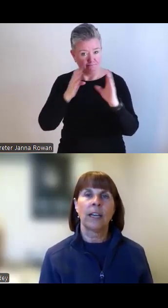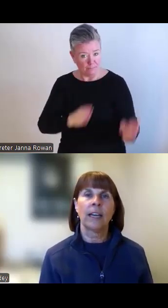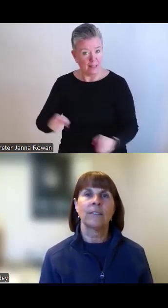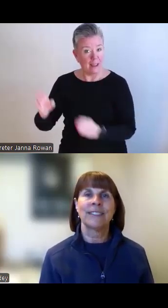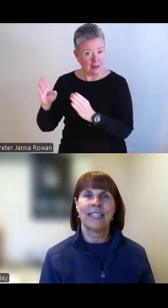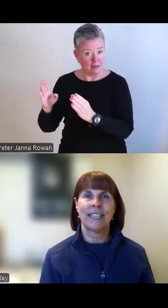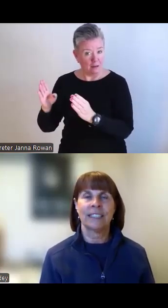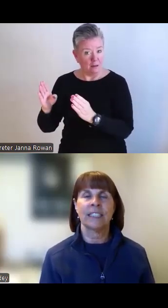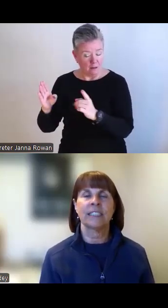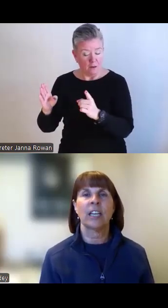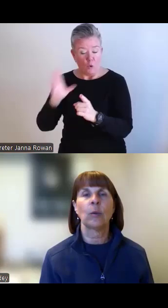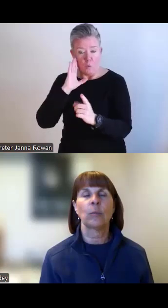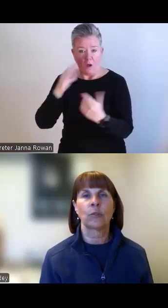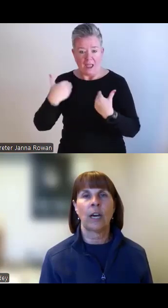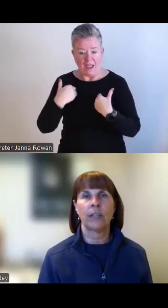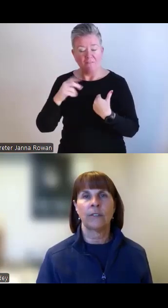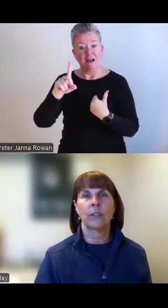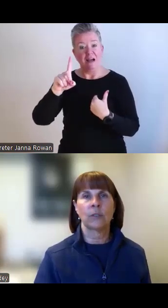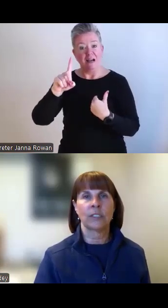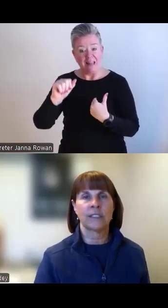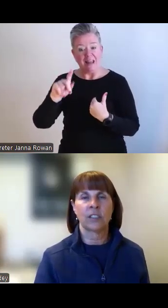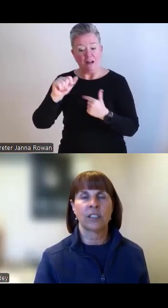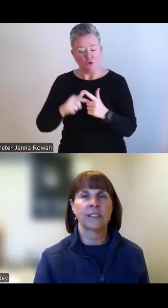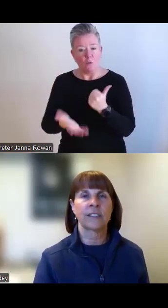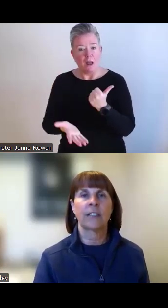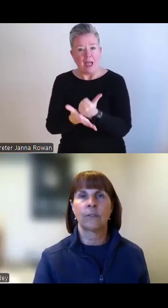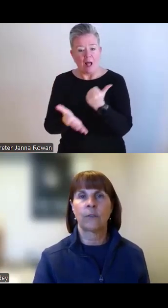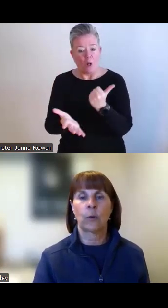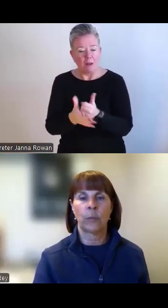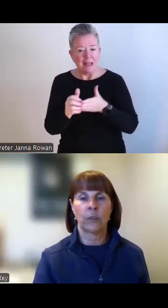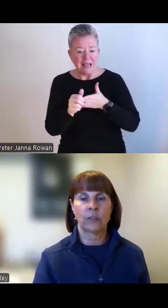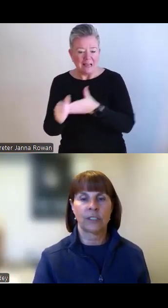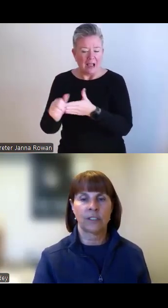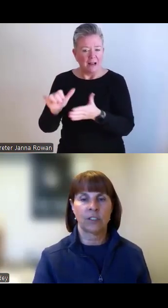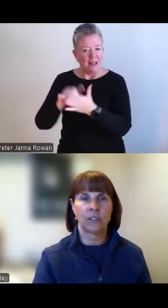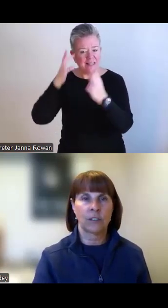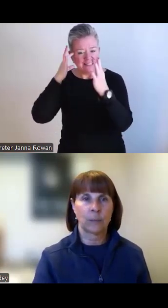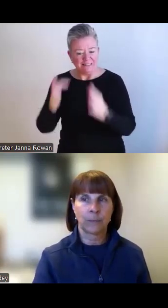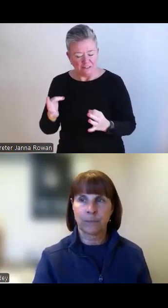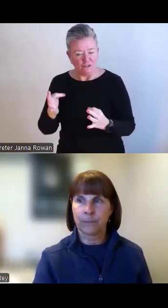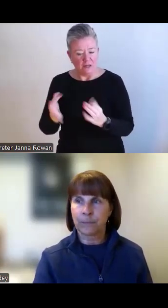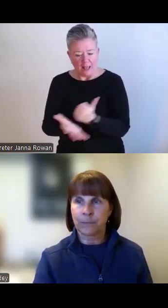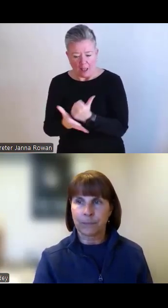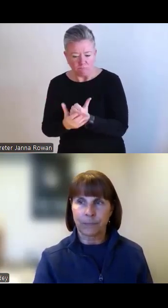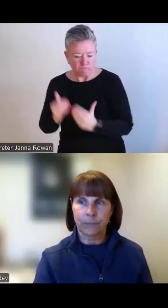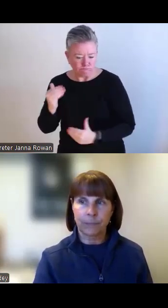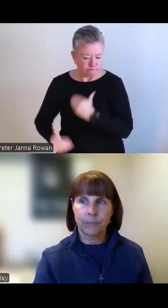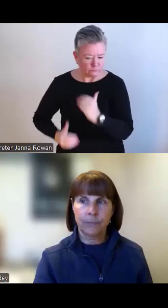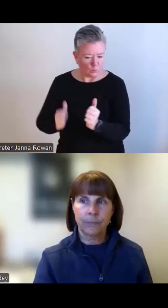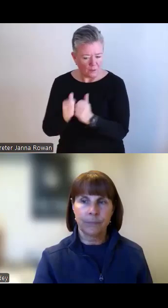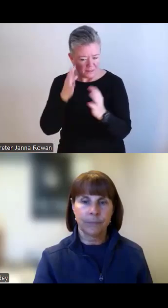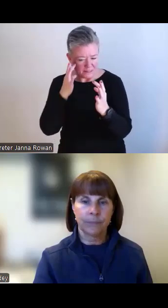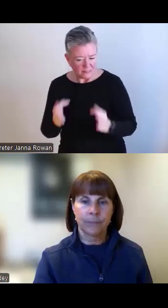you'll have data to help drive those decisions and inform those decisions.